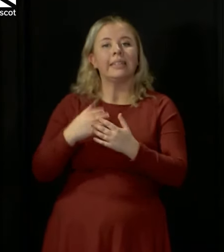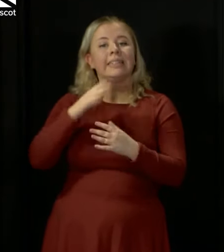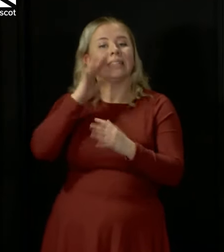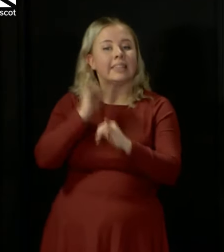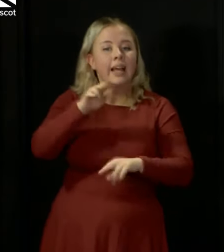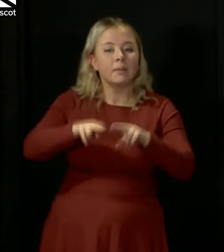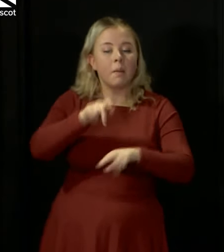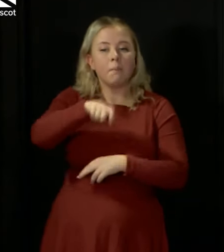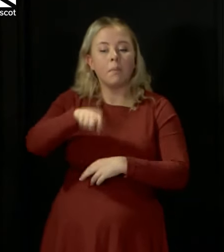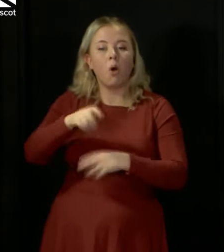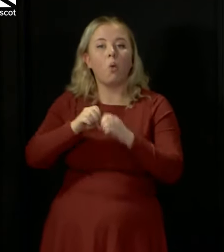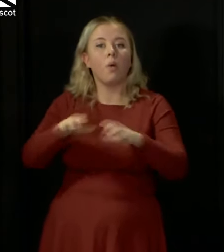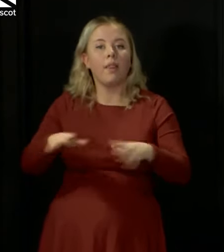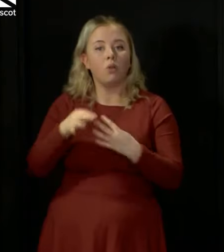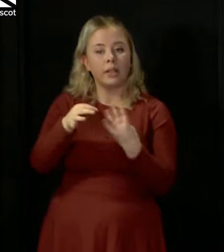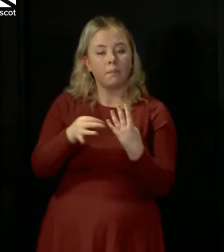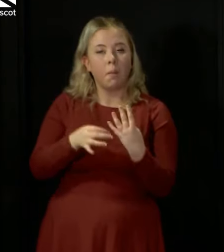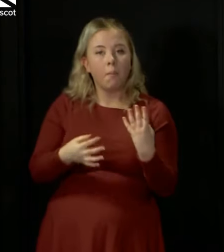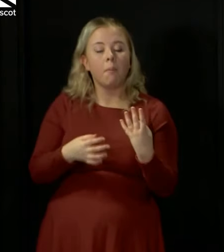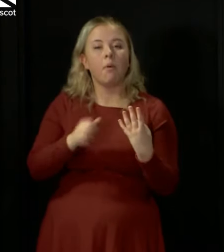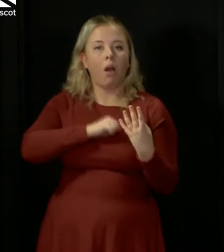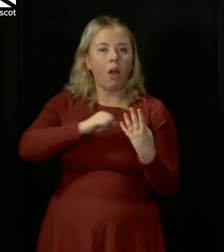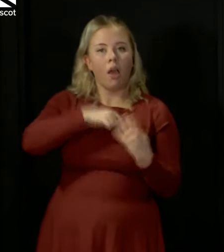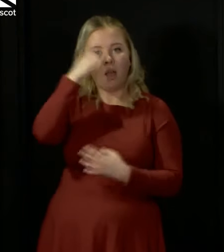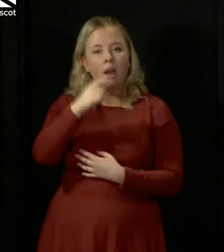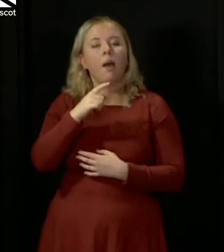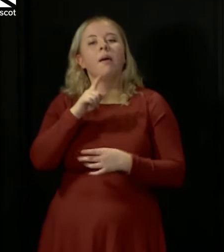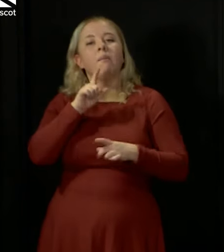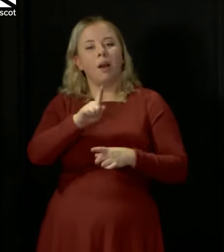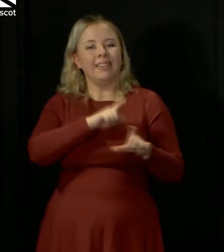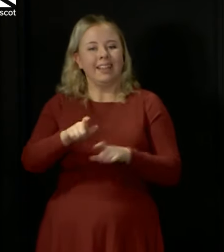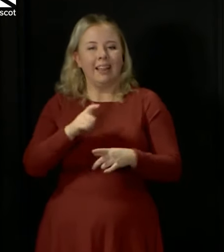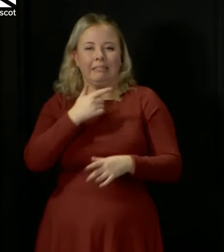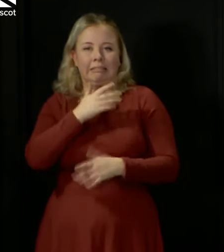think the tests will be as reliable in these people as it is in others but we are already